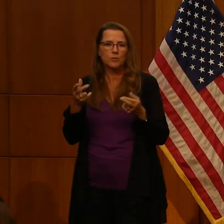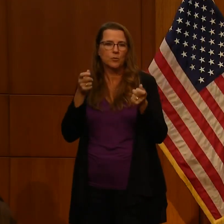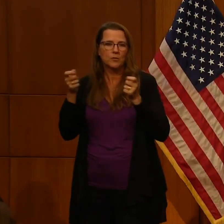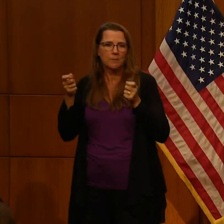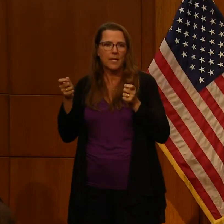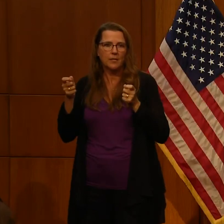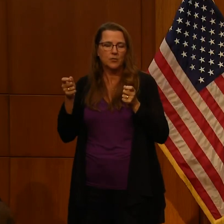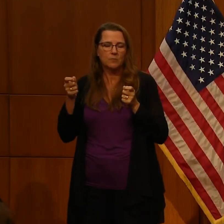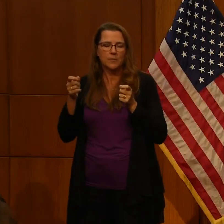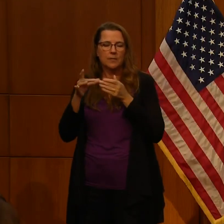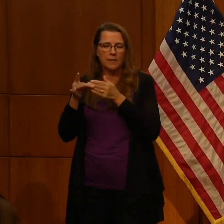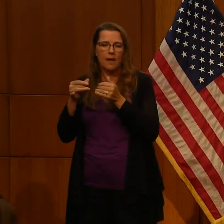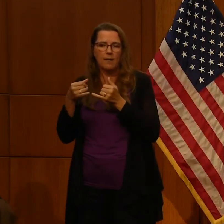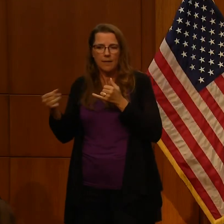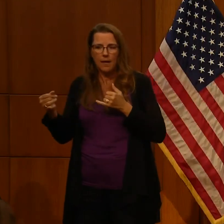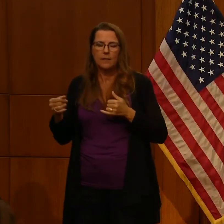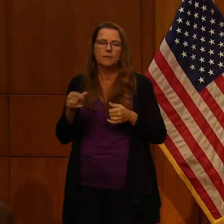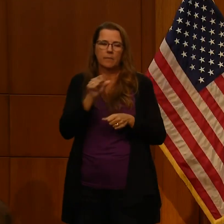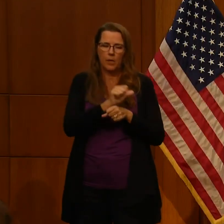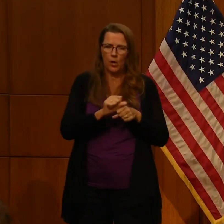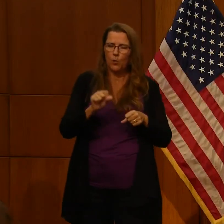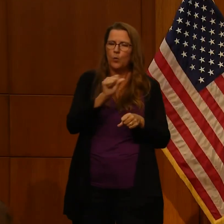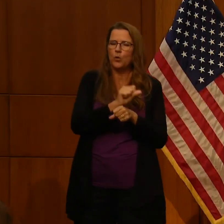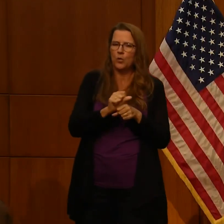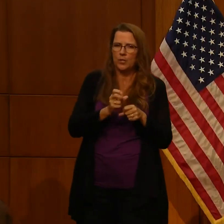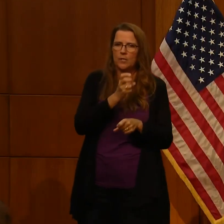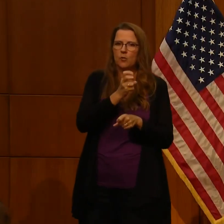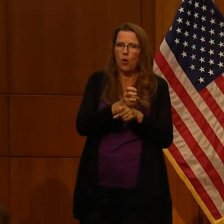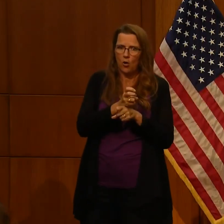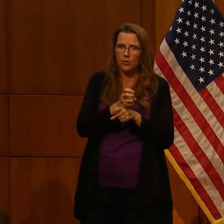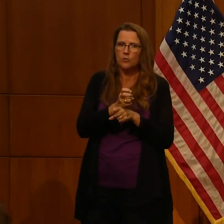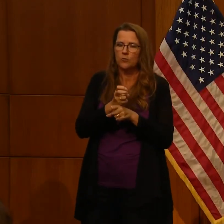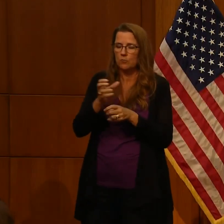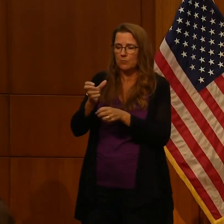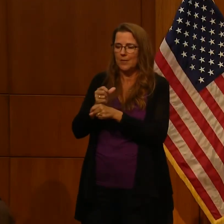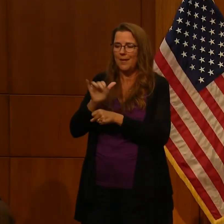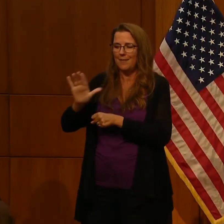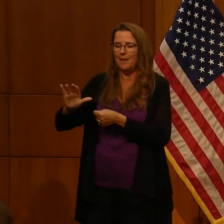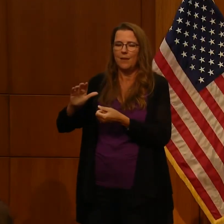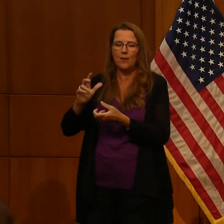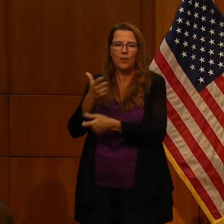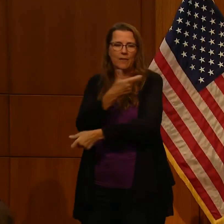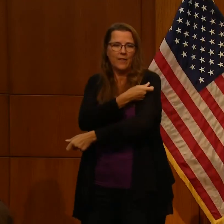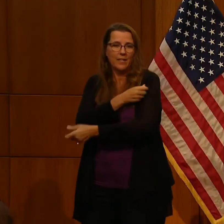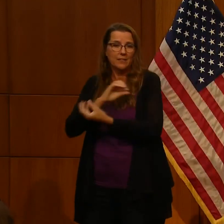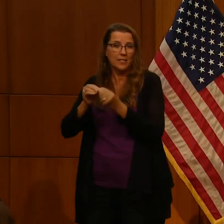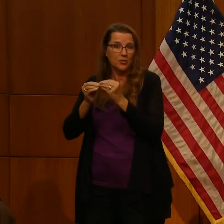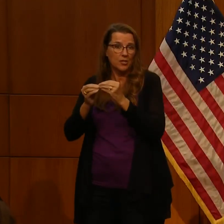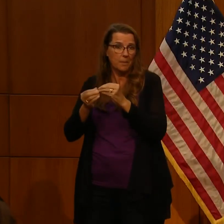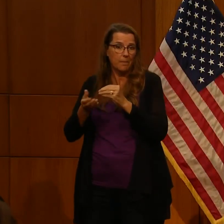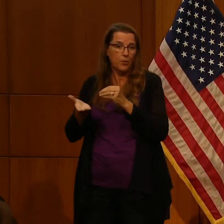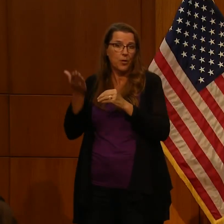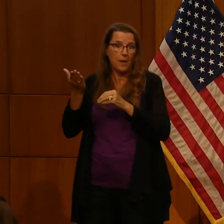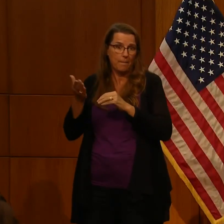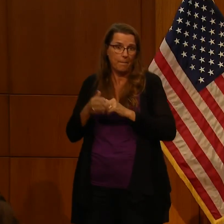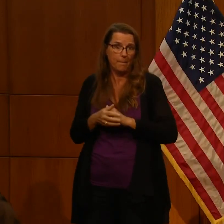DEPARTMENT OF HUMAN RESOURCE MANAGEMENT GUIDELINES AND. UH THEY'RE WORKING DILIGENTLY TO